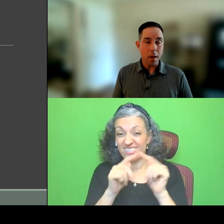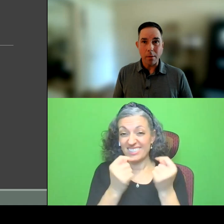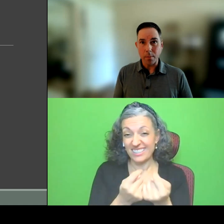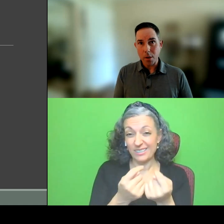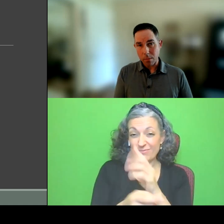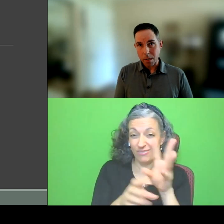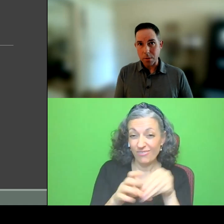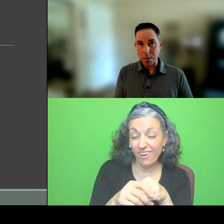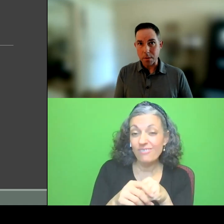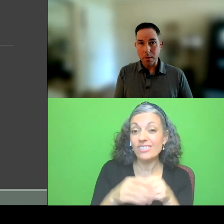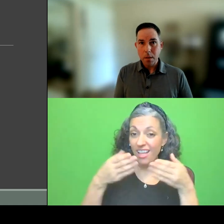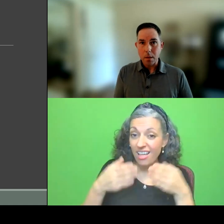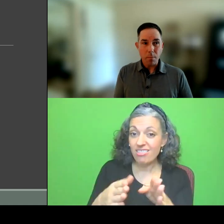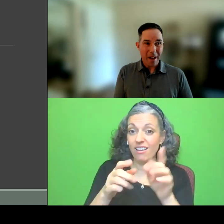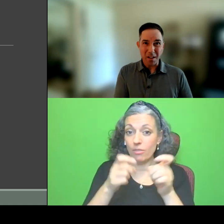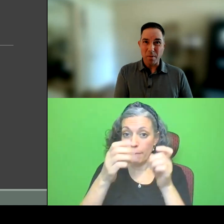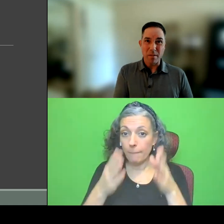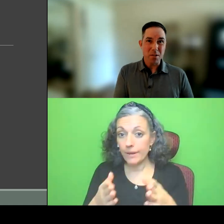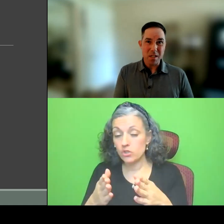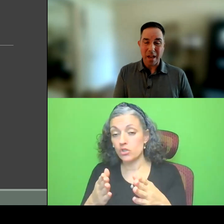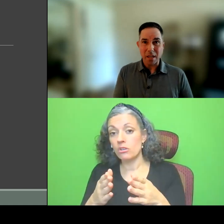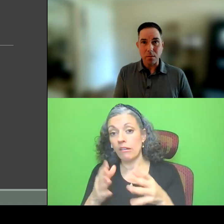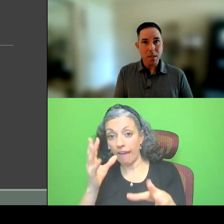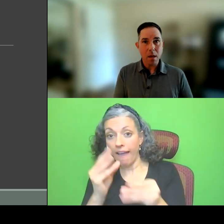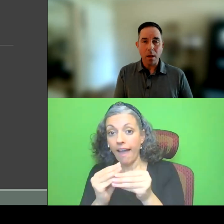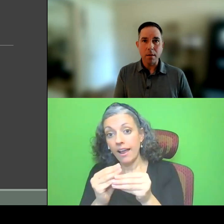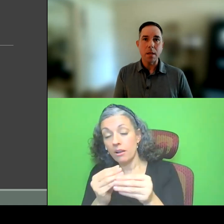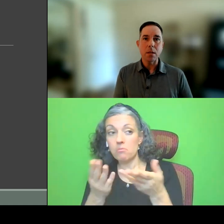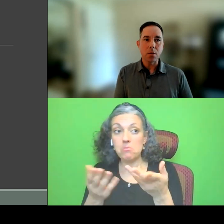allowing project managers to add a little bit of extra slack into the timeline if they